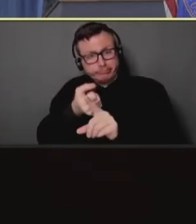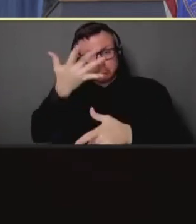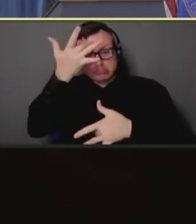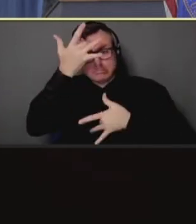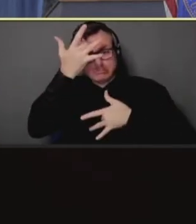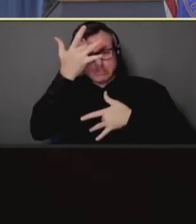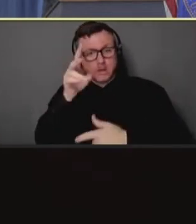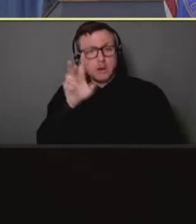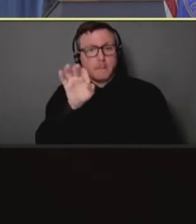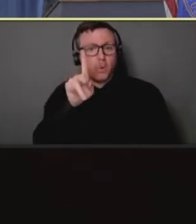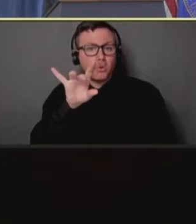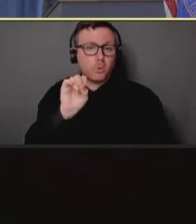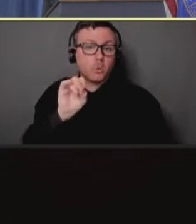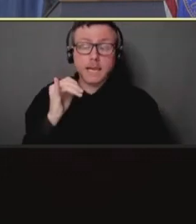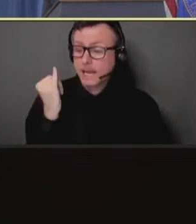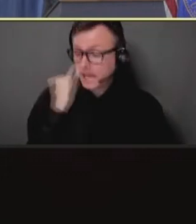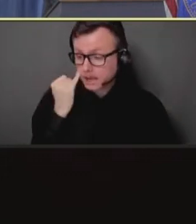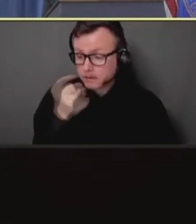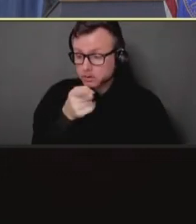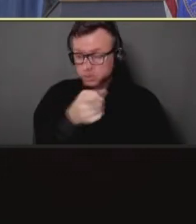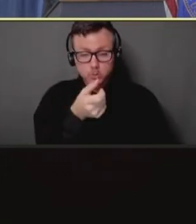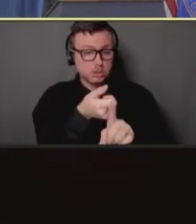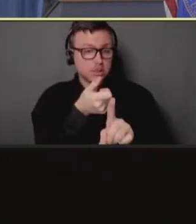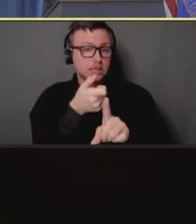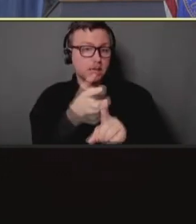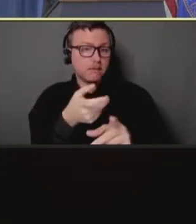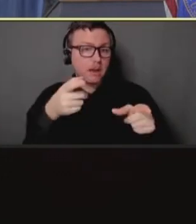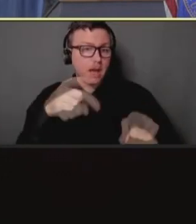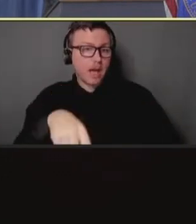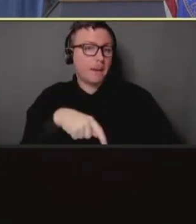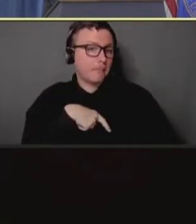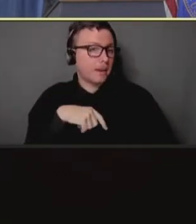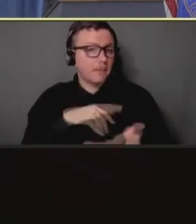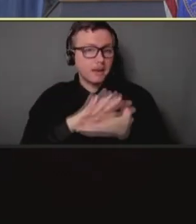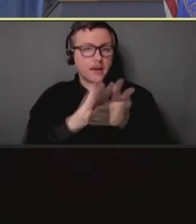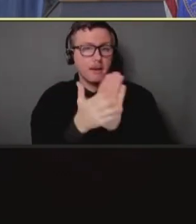If you were one of the kids who got paralyzed, if you were one of the parents who was paralyzed